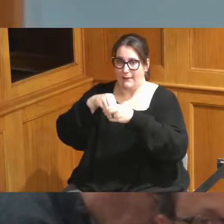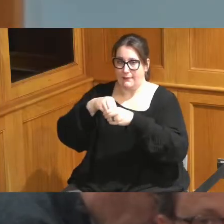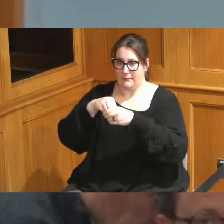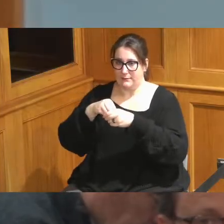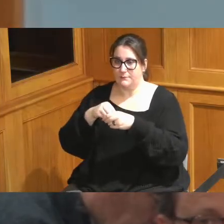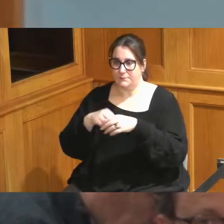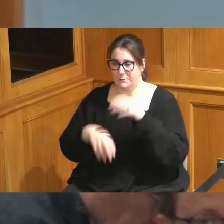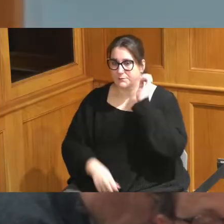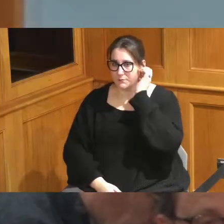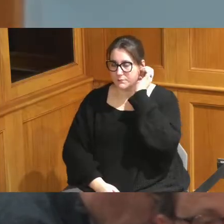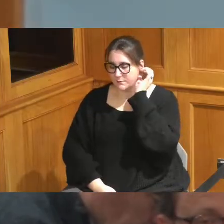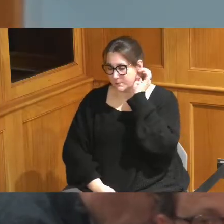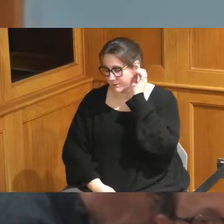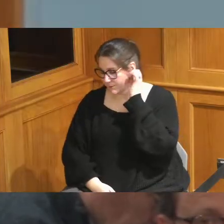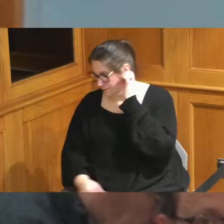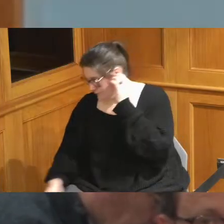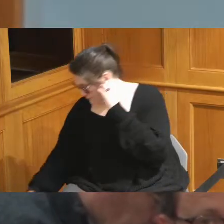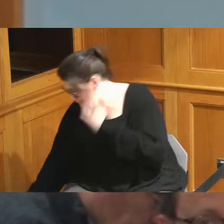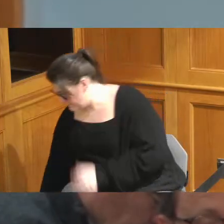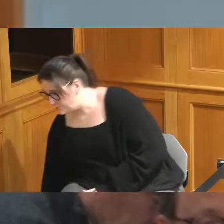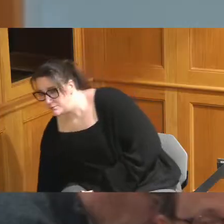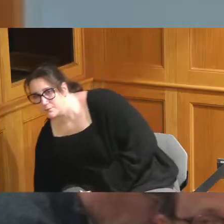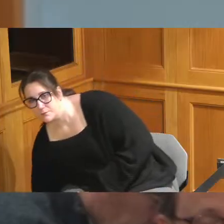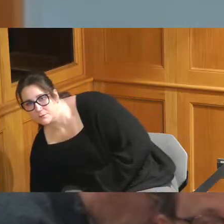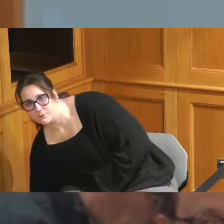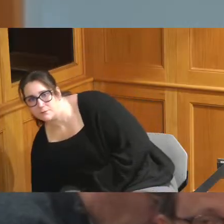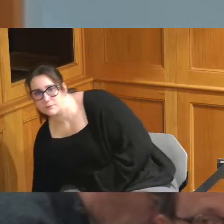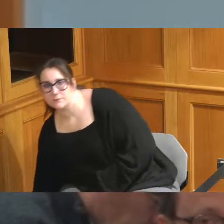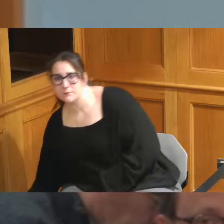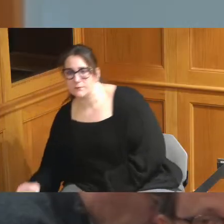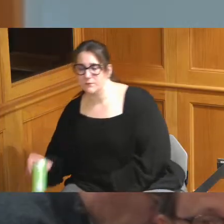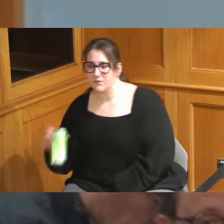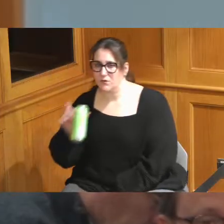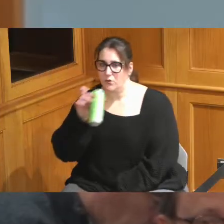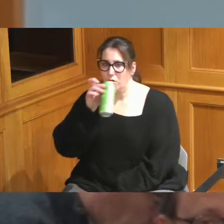either architecturally screened or screened with a use in front of it. so particularly lot 25,